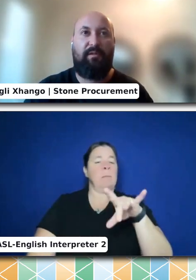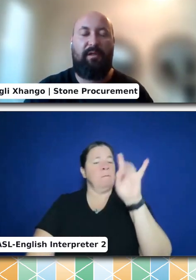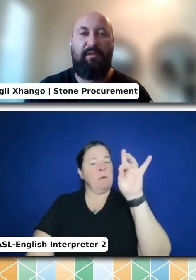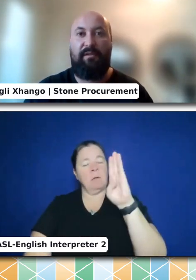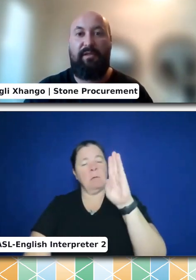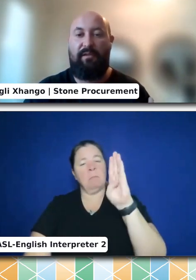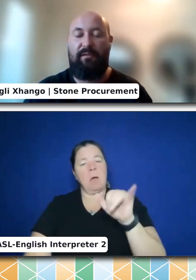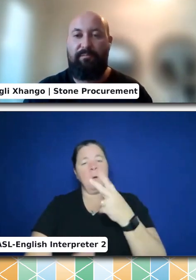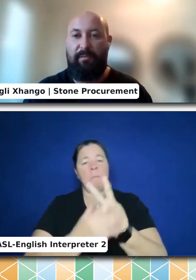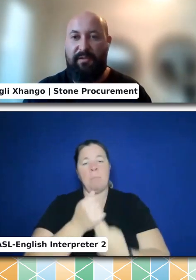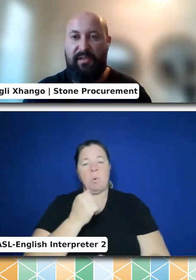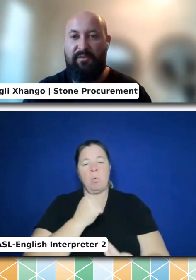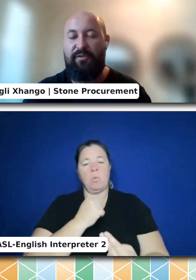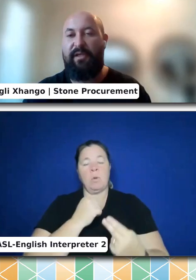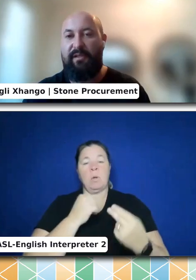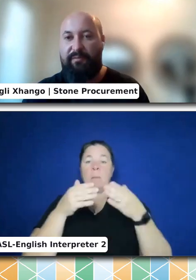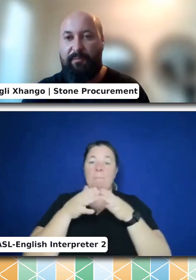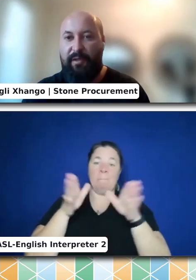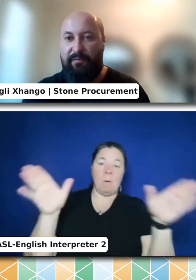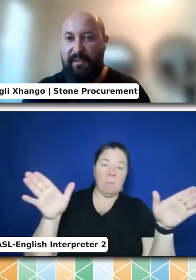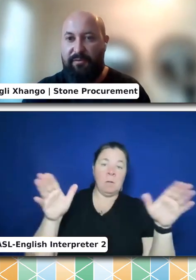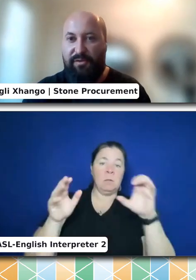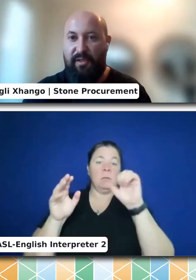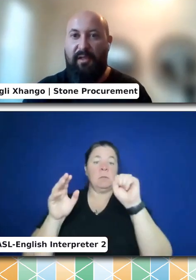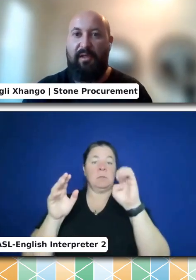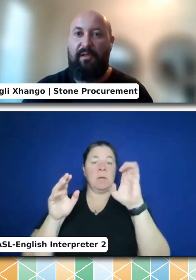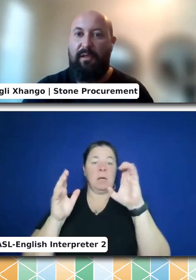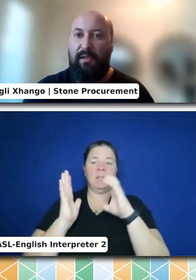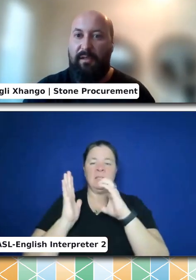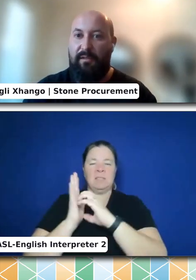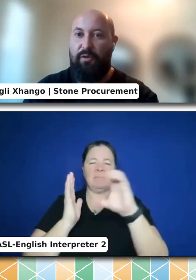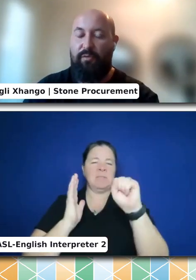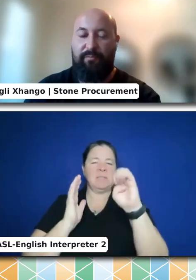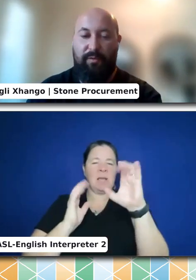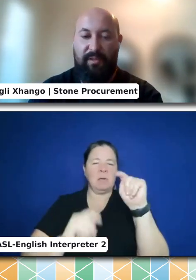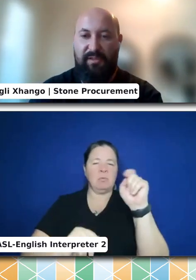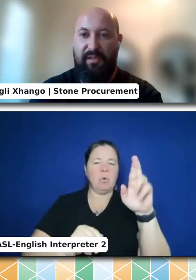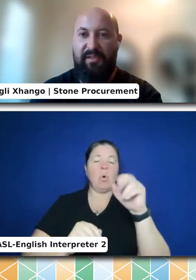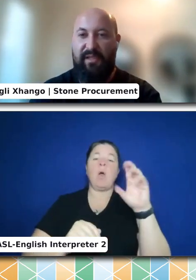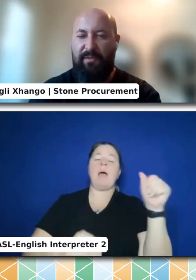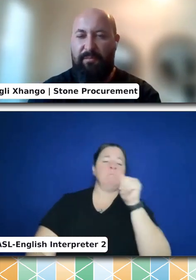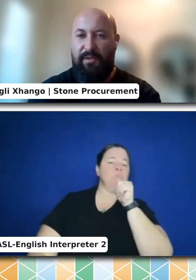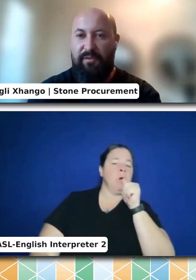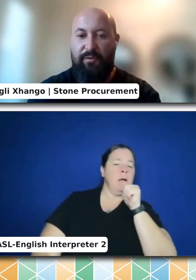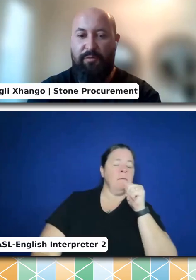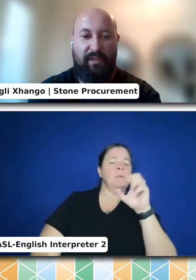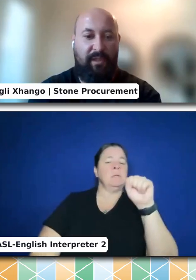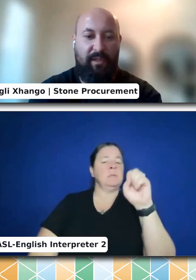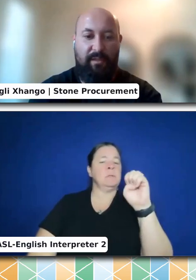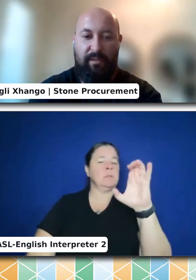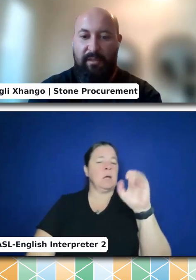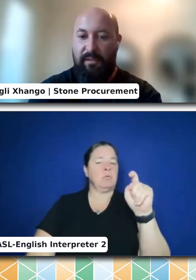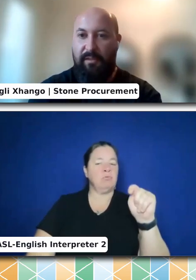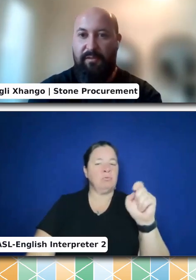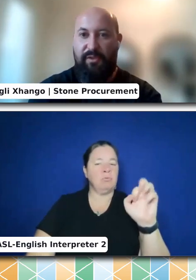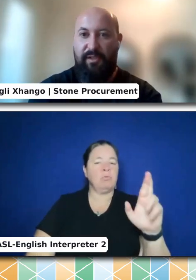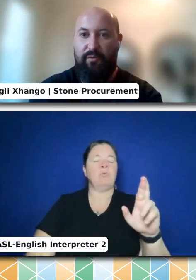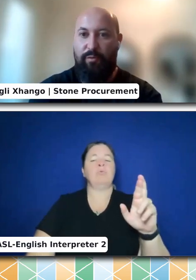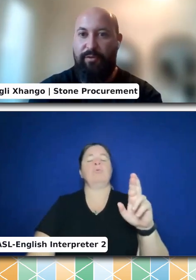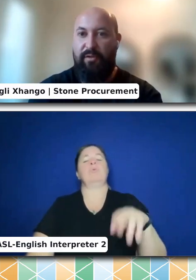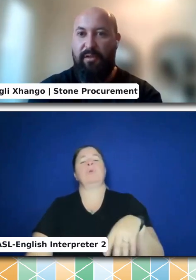The public sector and from private sectors. Uh, so for this example, I'm going to use a, uh, janitorial.